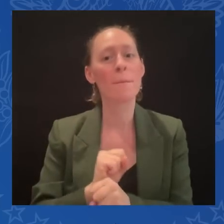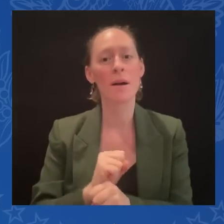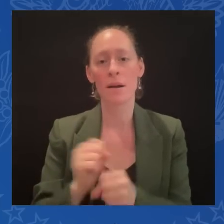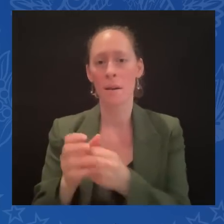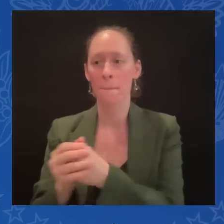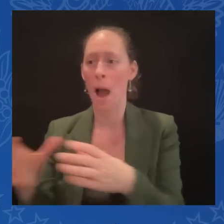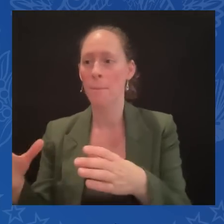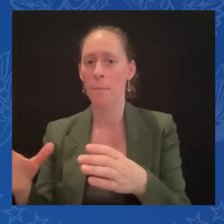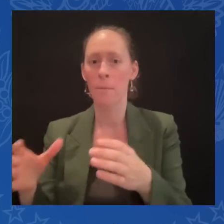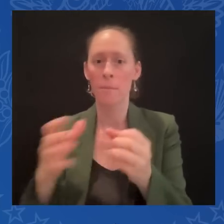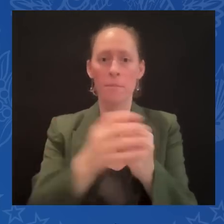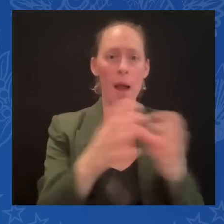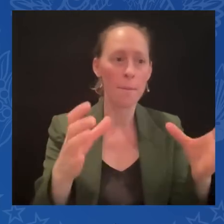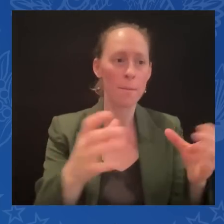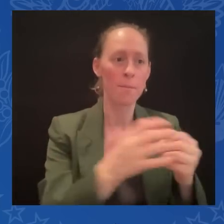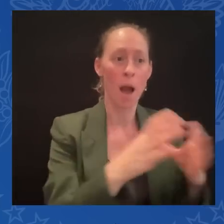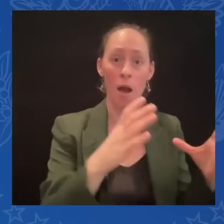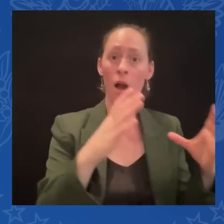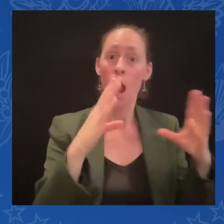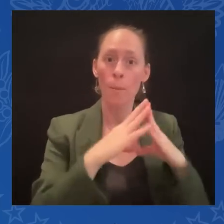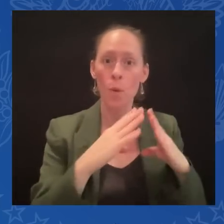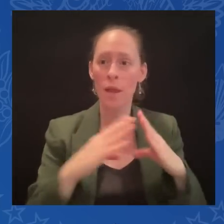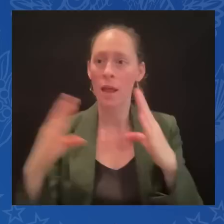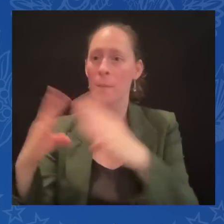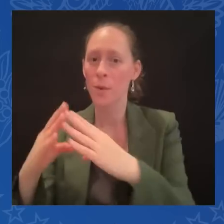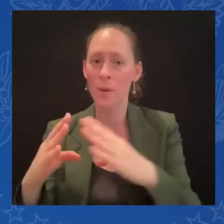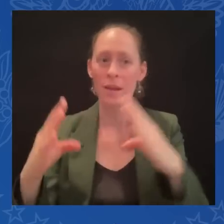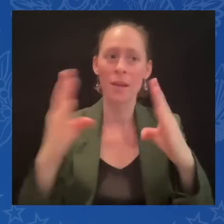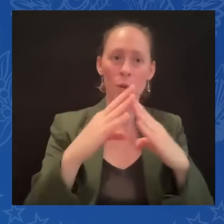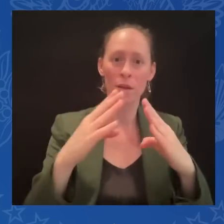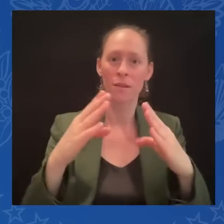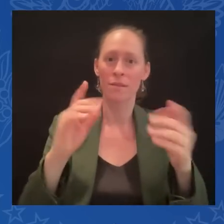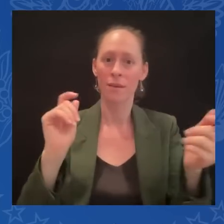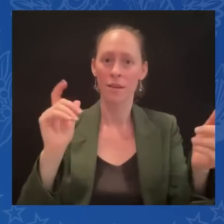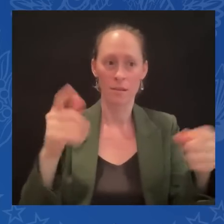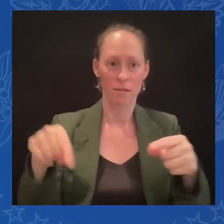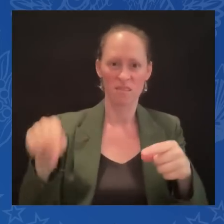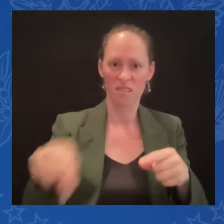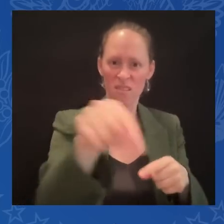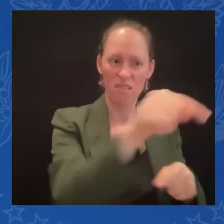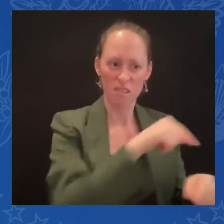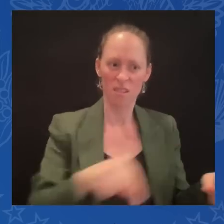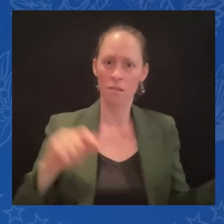it's going to change the state, it's going to change the country. In Ji- -- in Jim Clyburn's district,